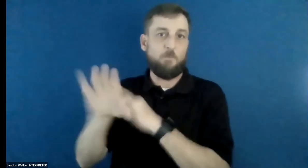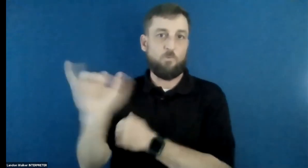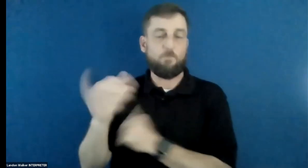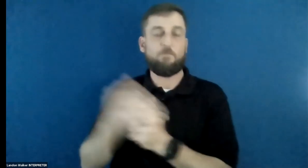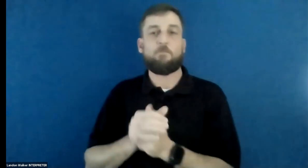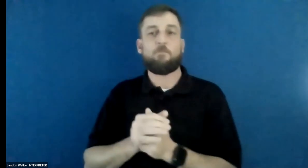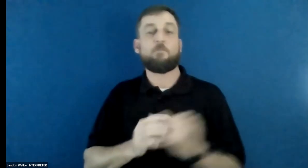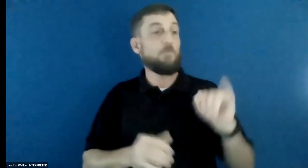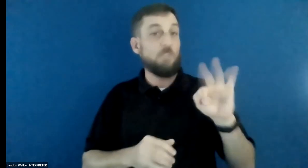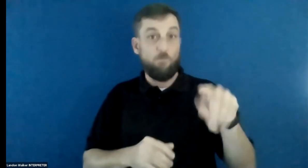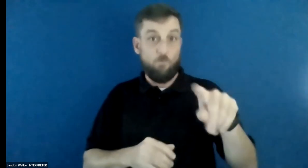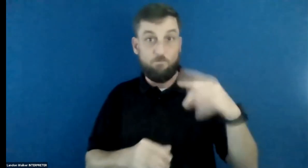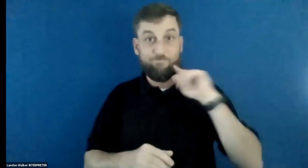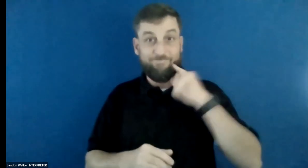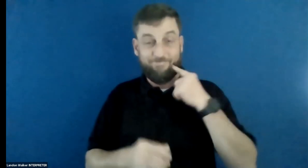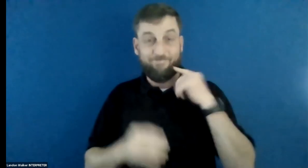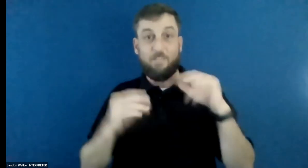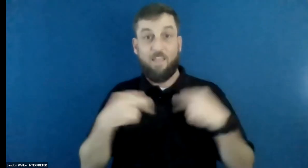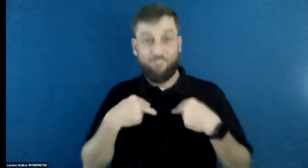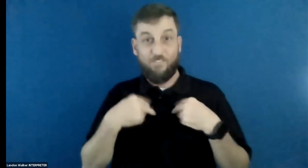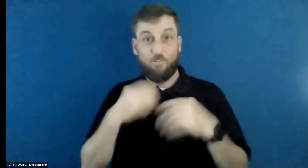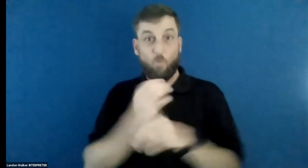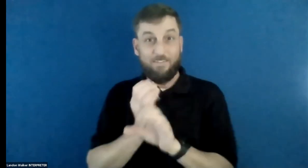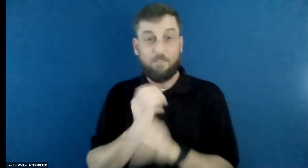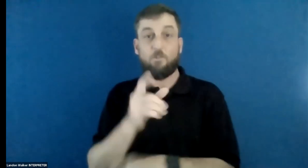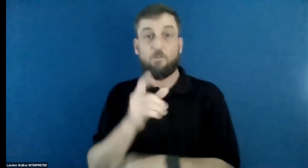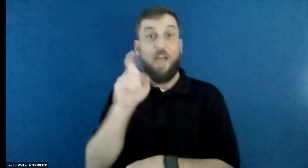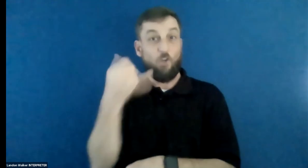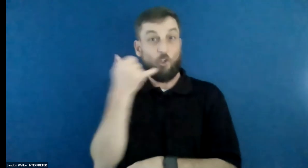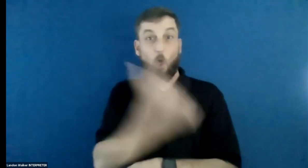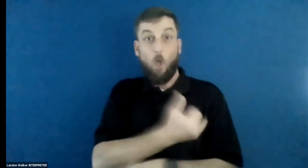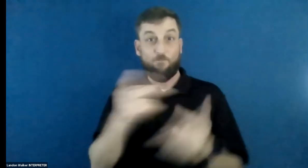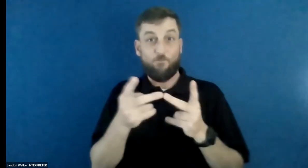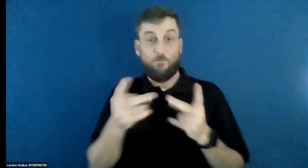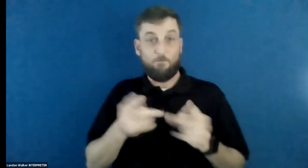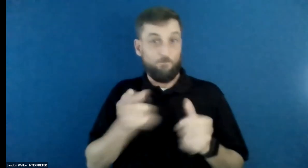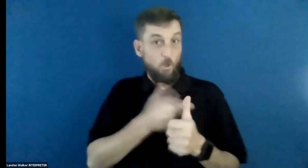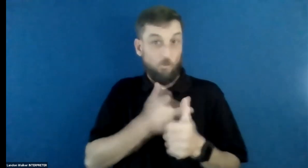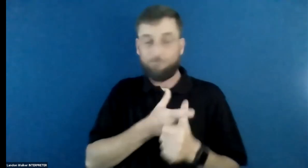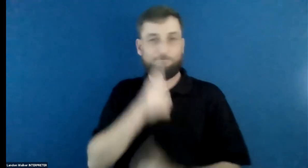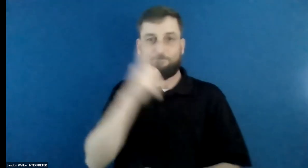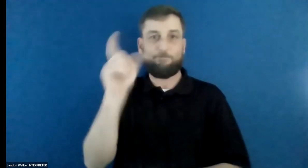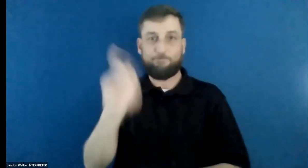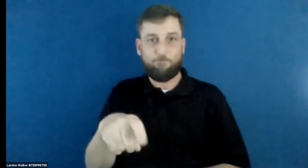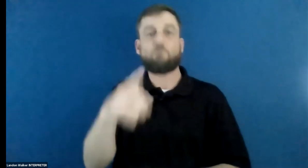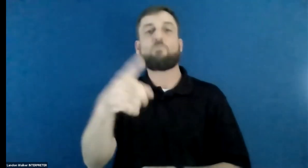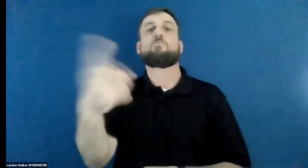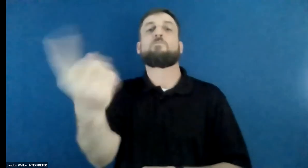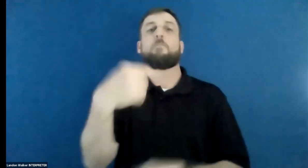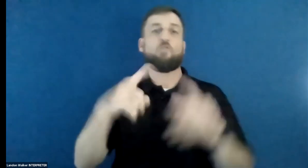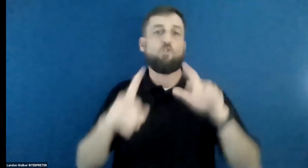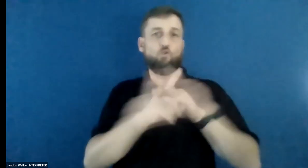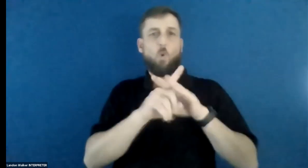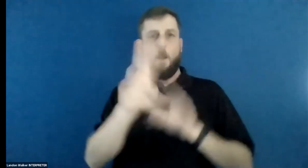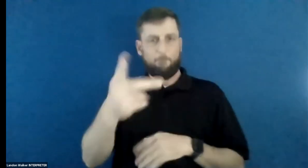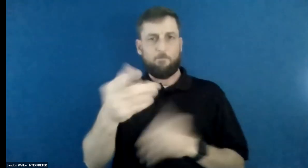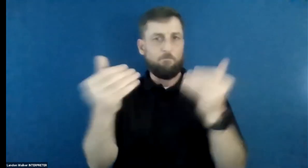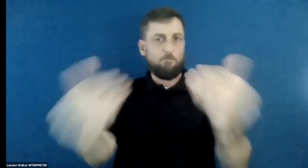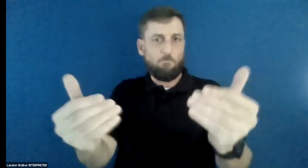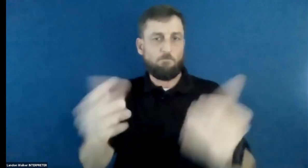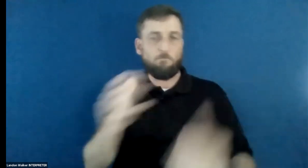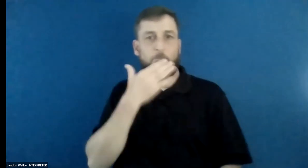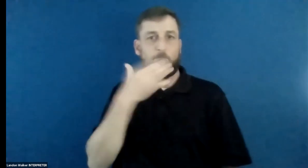And if you are in crisis, you don't have, if you're Hispanic Spanish, you don't have to call the facility first you can just show up to the facility. That would be the best course of action.